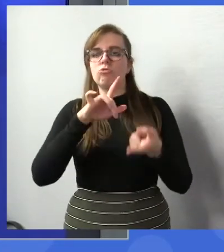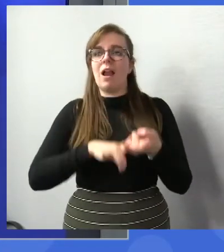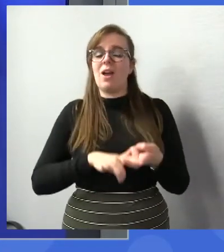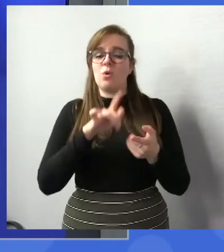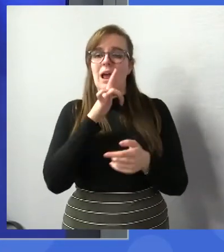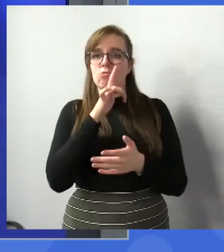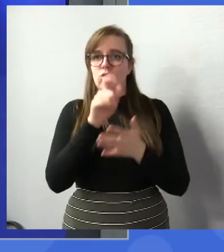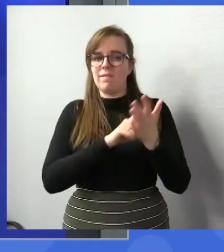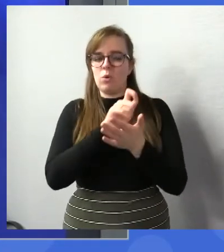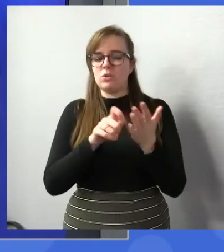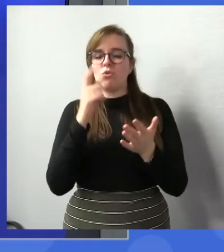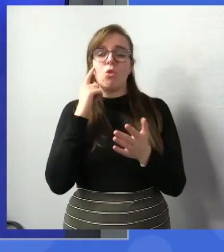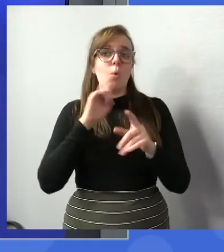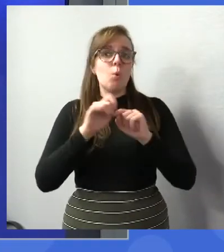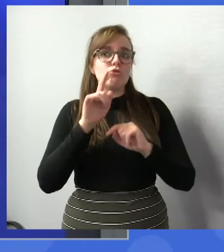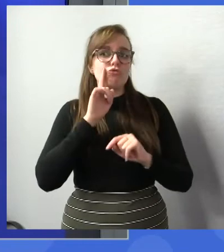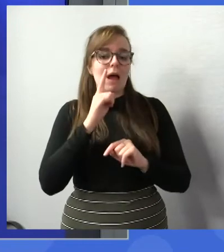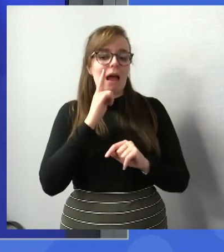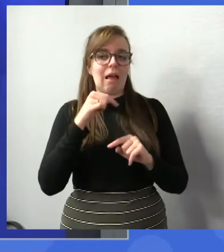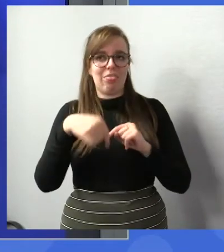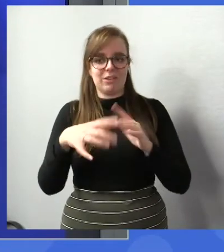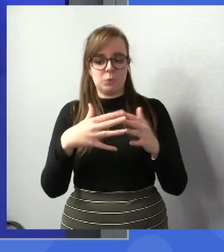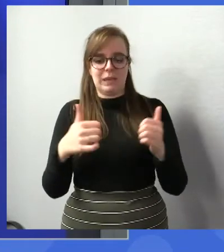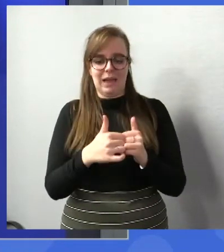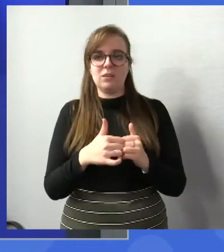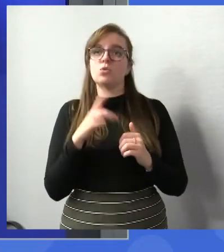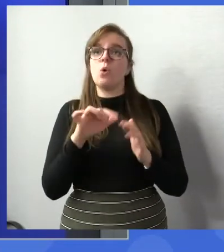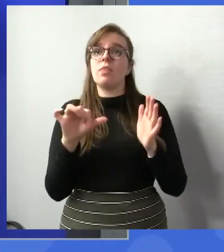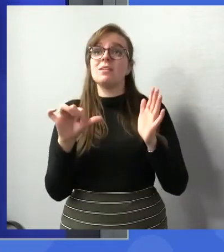get used to it this weekend so the very difficult question for you to delivery